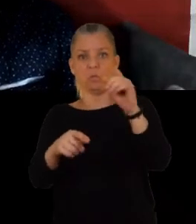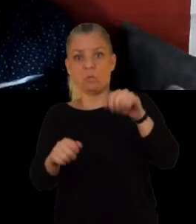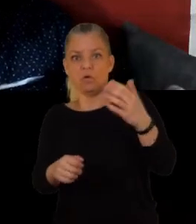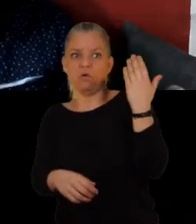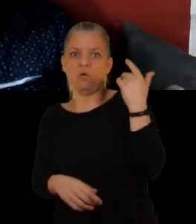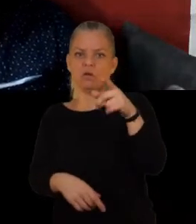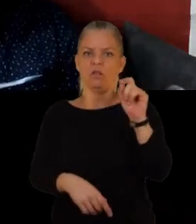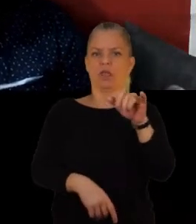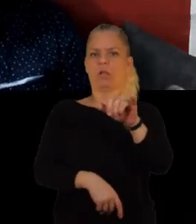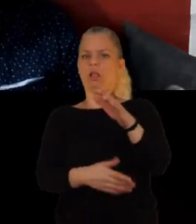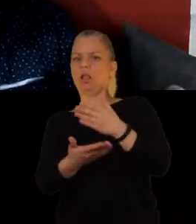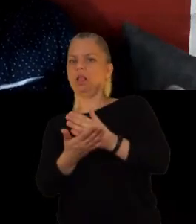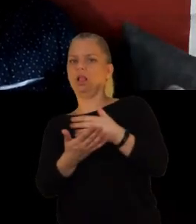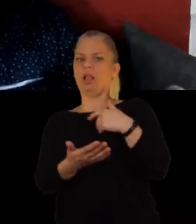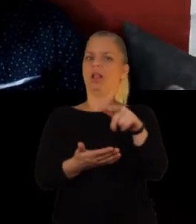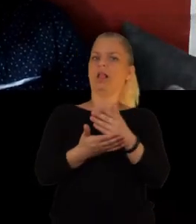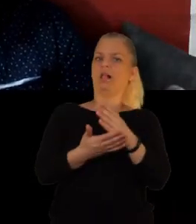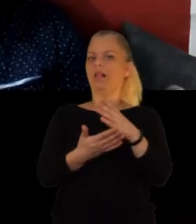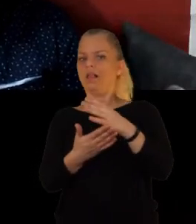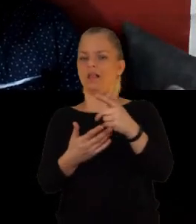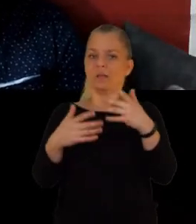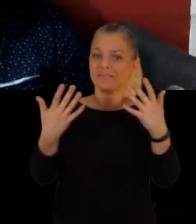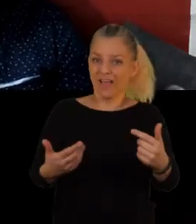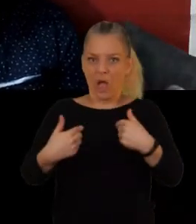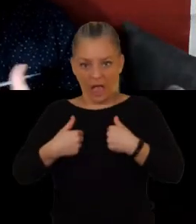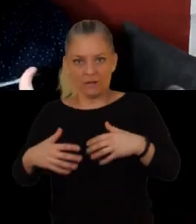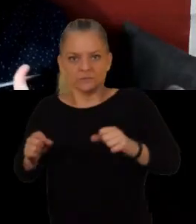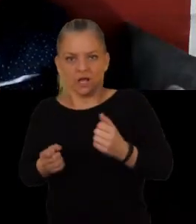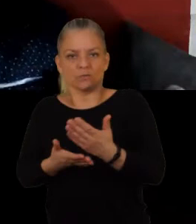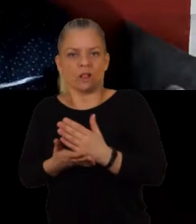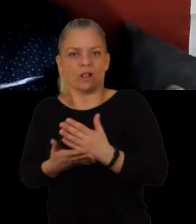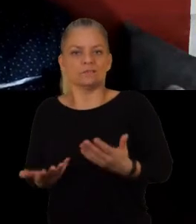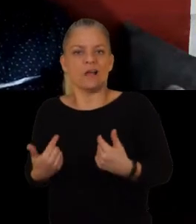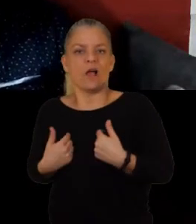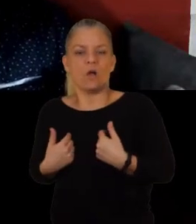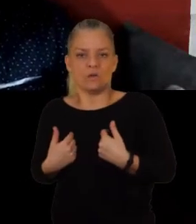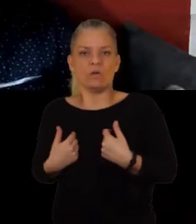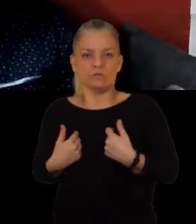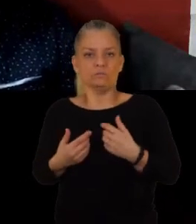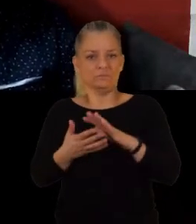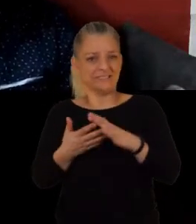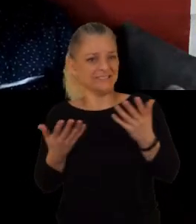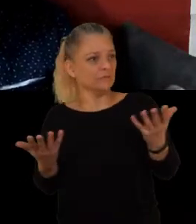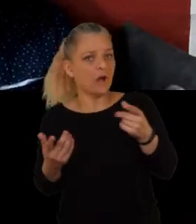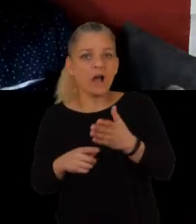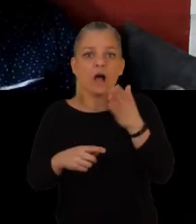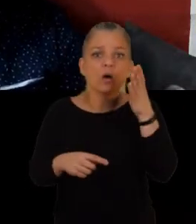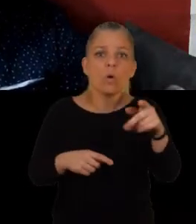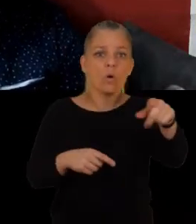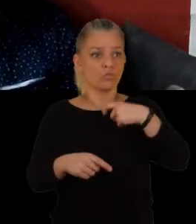you just said Lesley you were a bit skeptical right at the beginning of peer support and i'm starting to get a little bit skeptical now where it's like well here you go here's your prayer roll